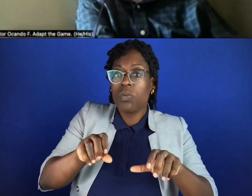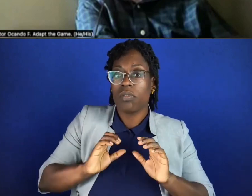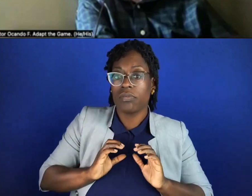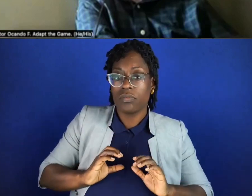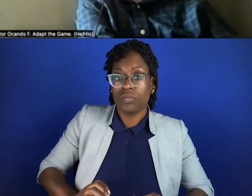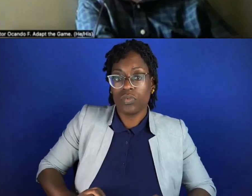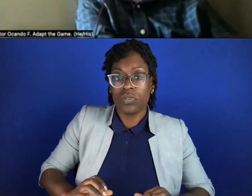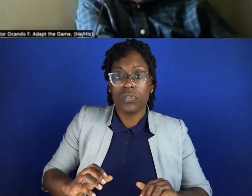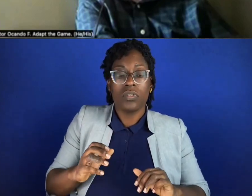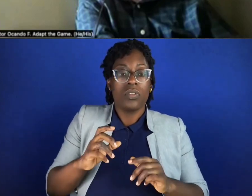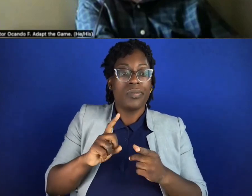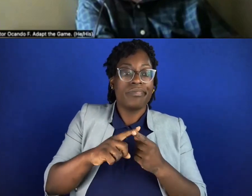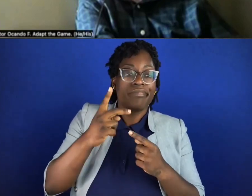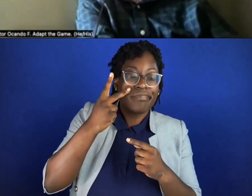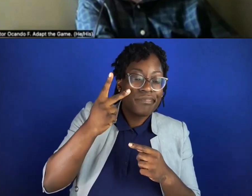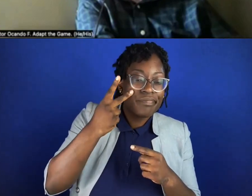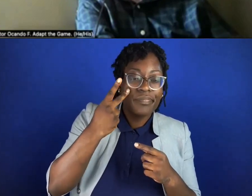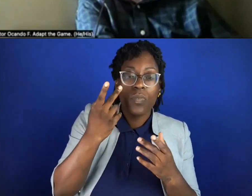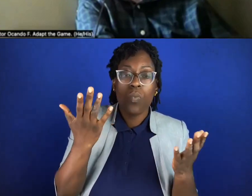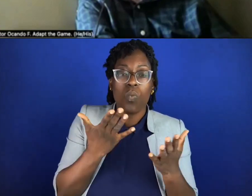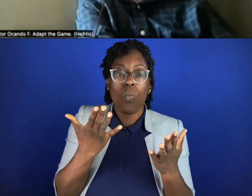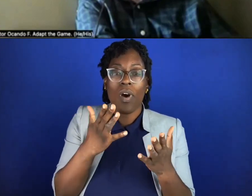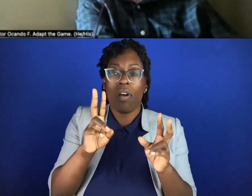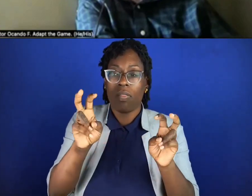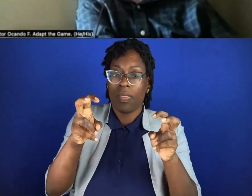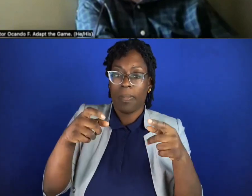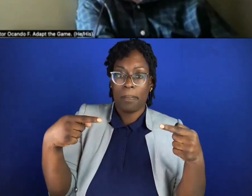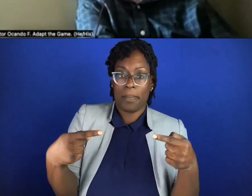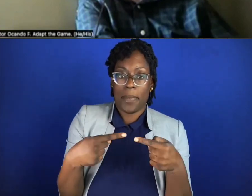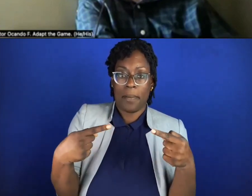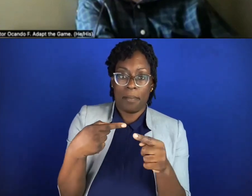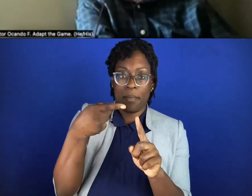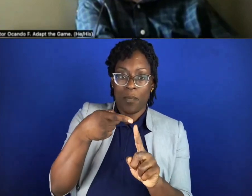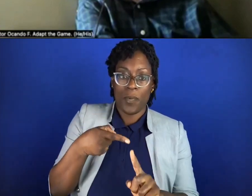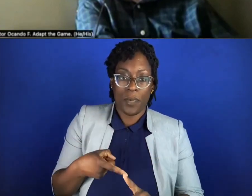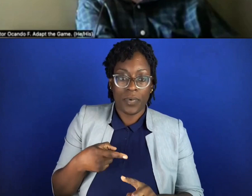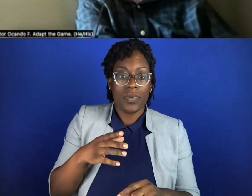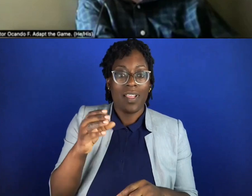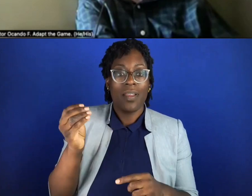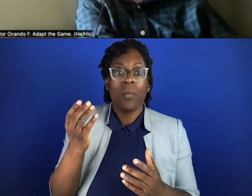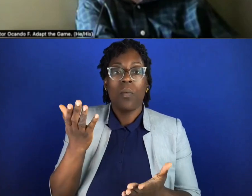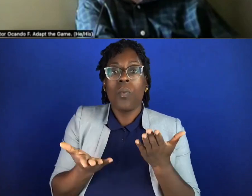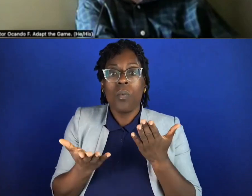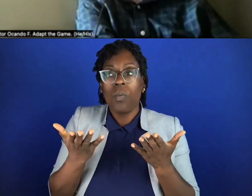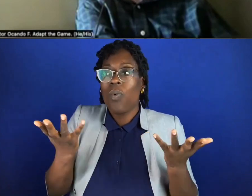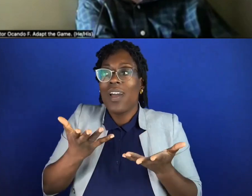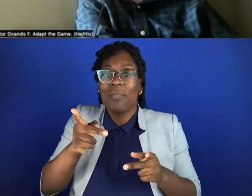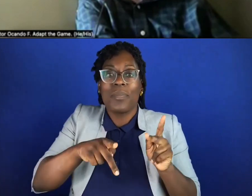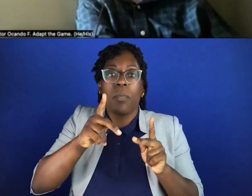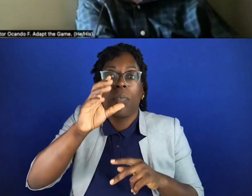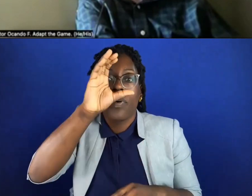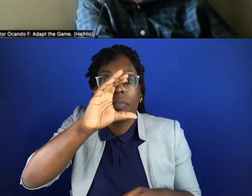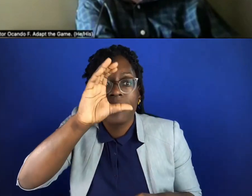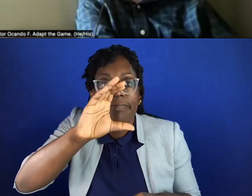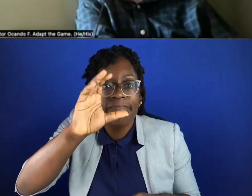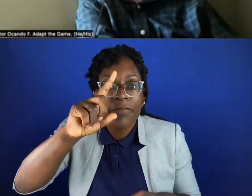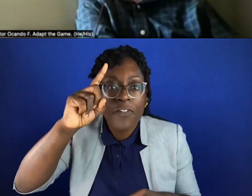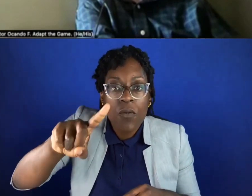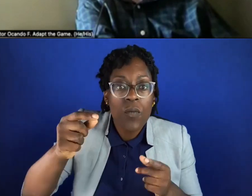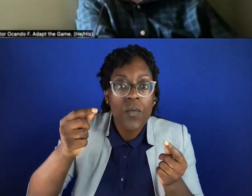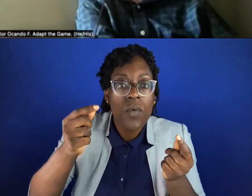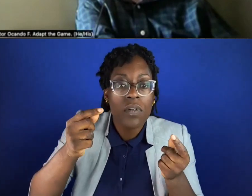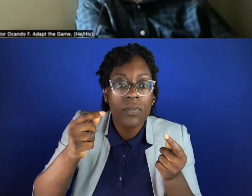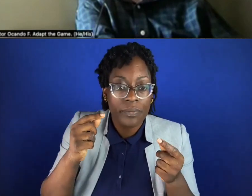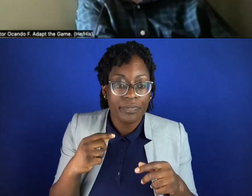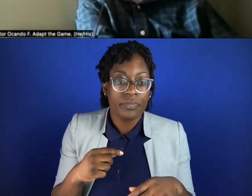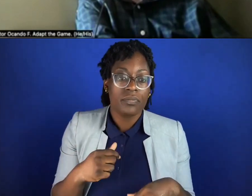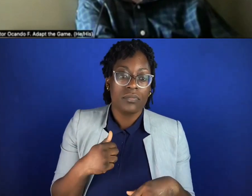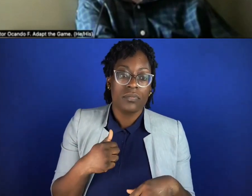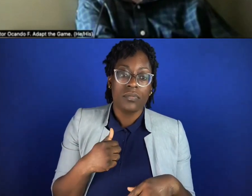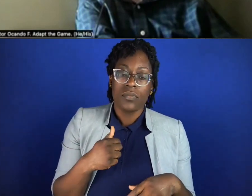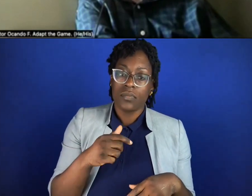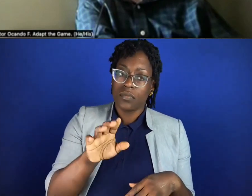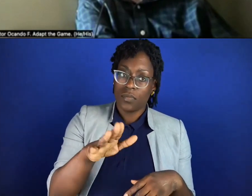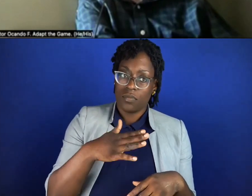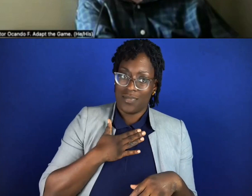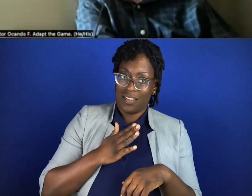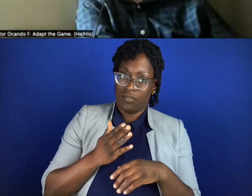they might be looking for. I would be very open at this point in redefining what you